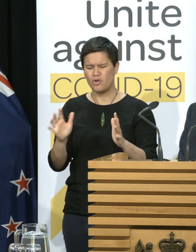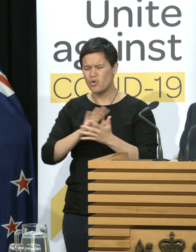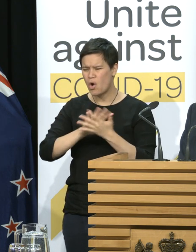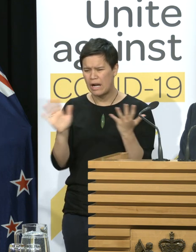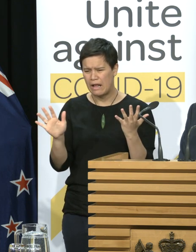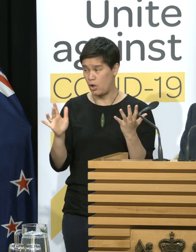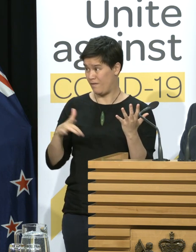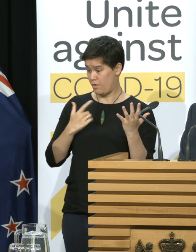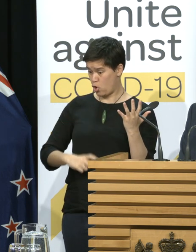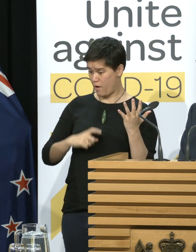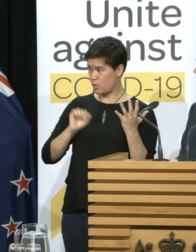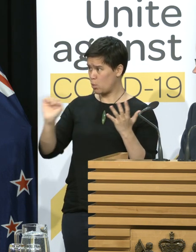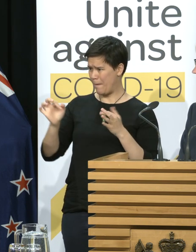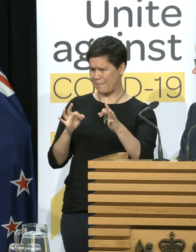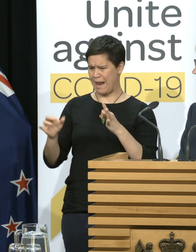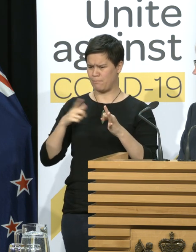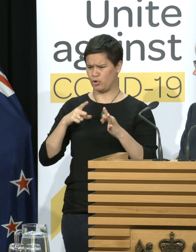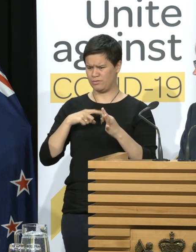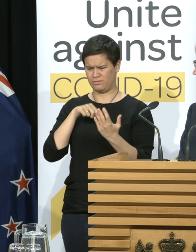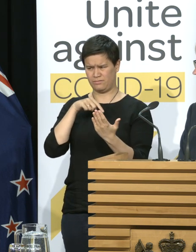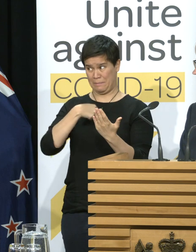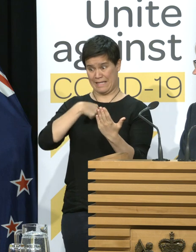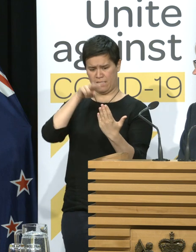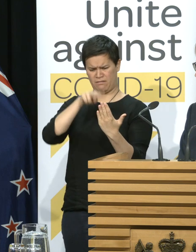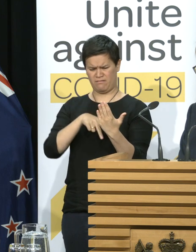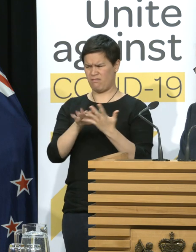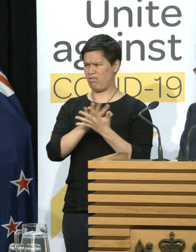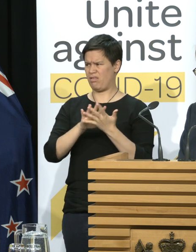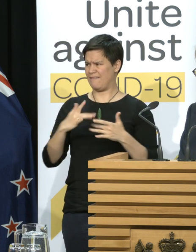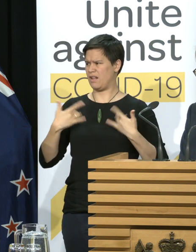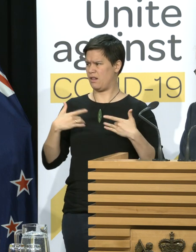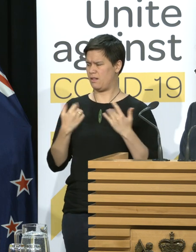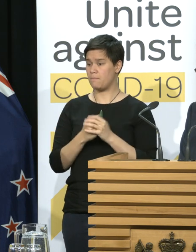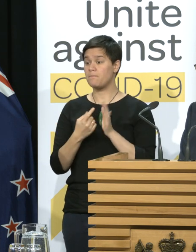you're proposing. Well, I think the key message is that it's impossible to map out